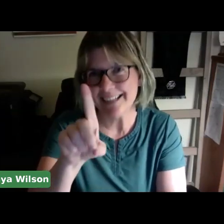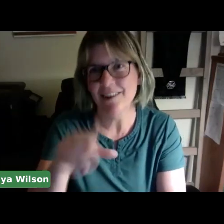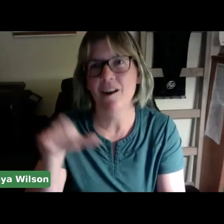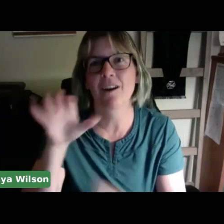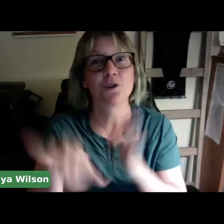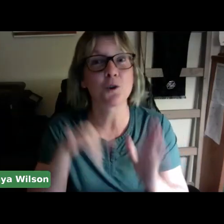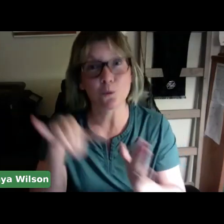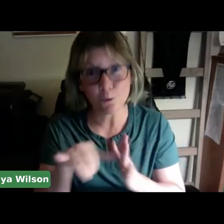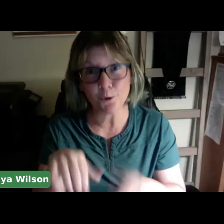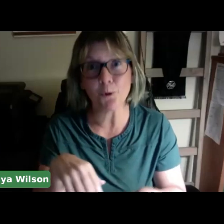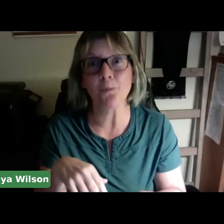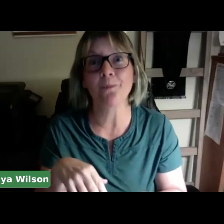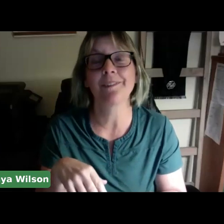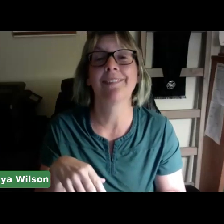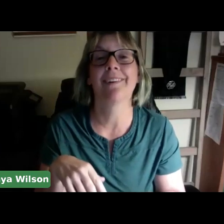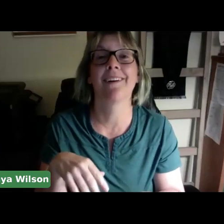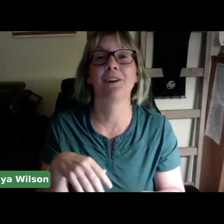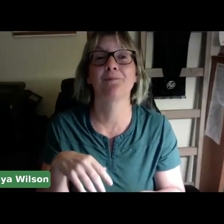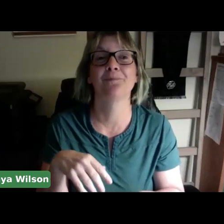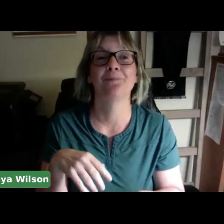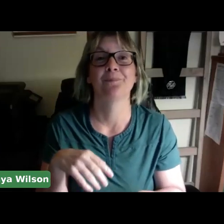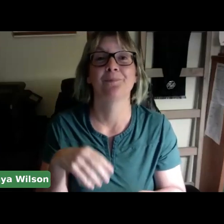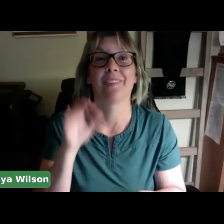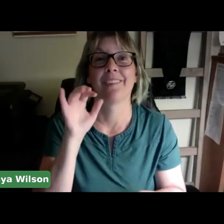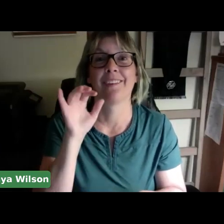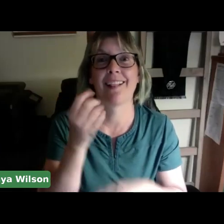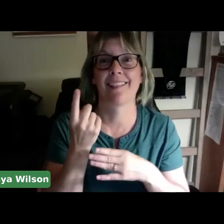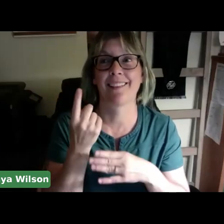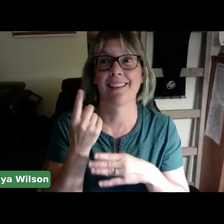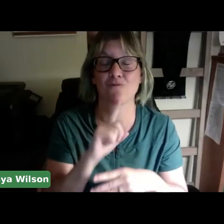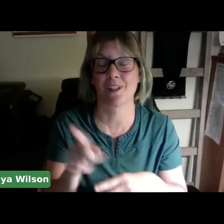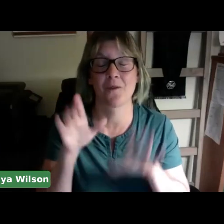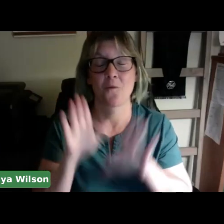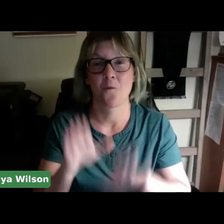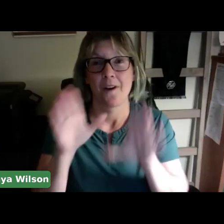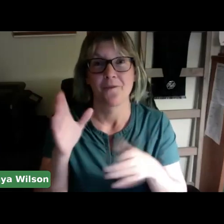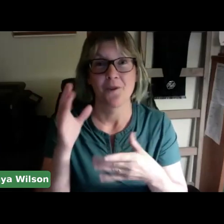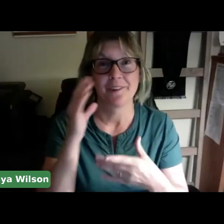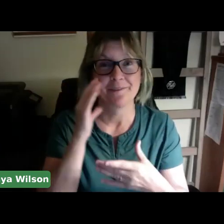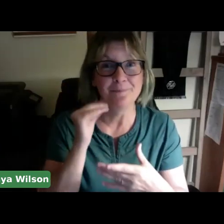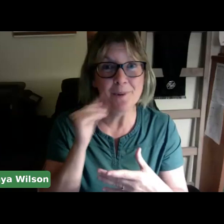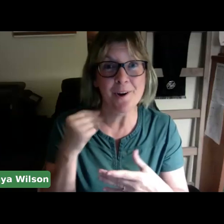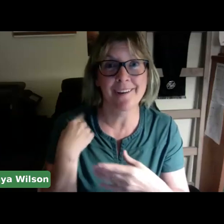It's called Elevated. It's on YouTube. You can look it up there. And that, oh my gosh,